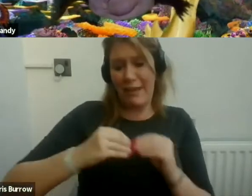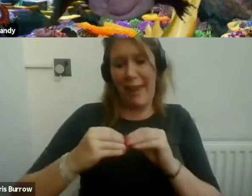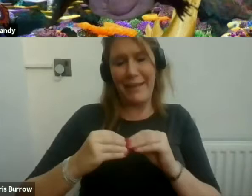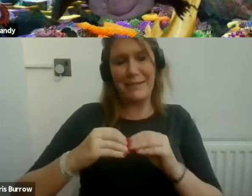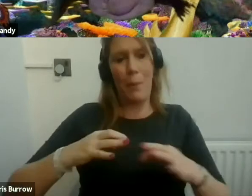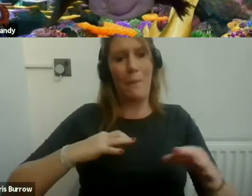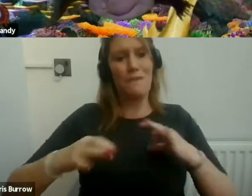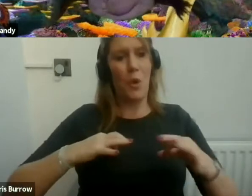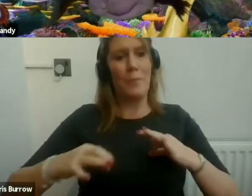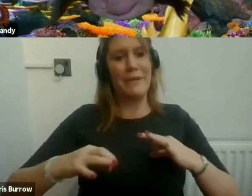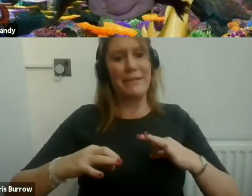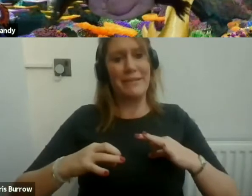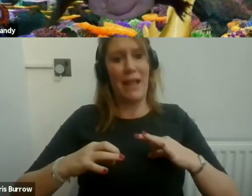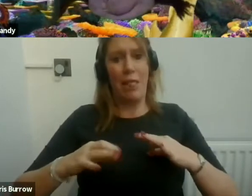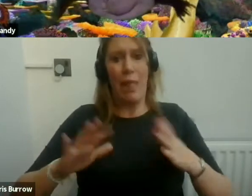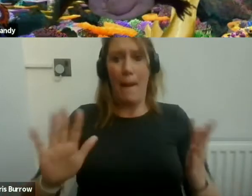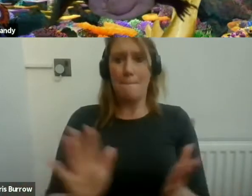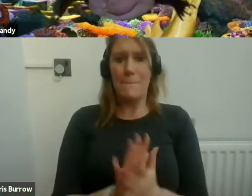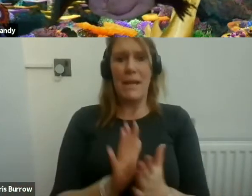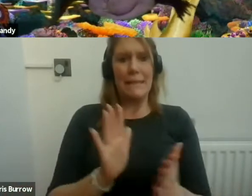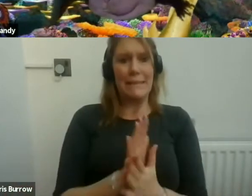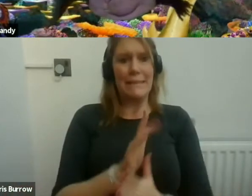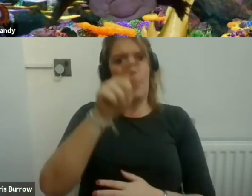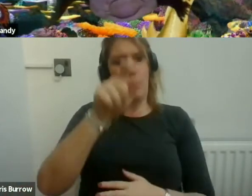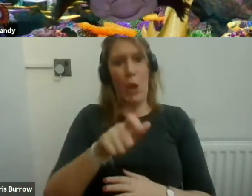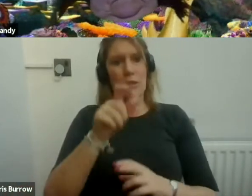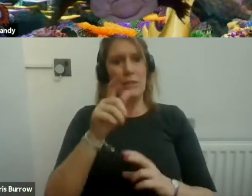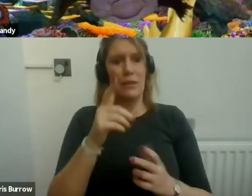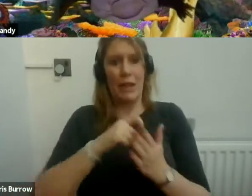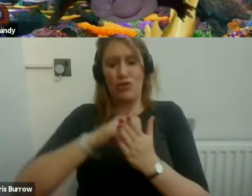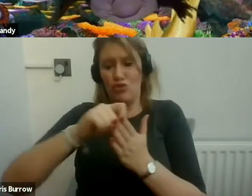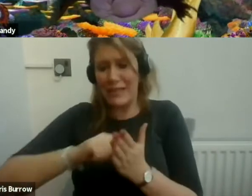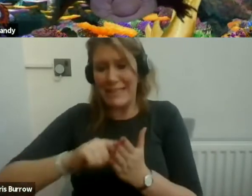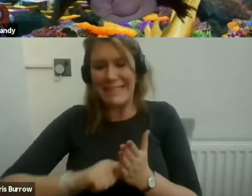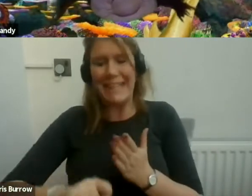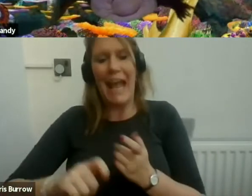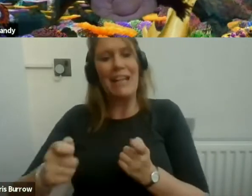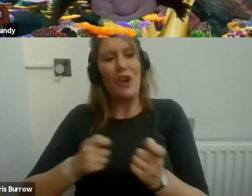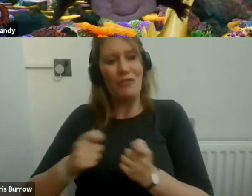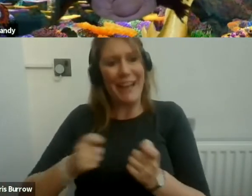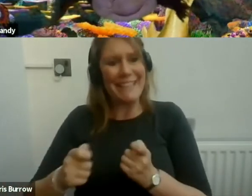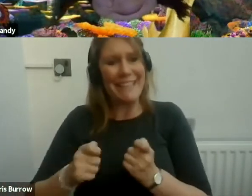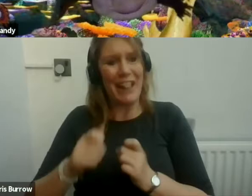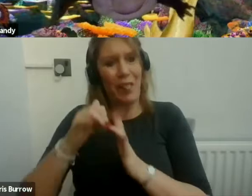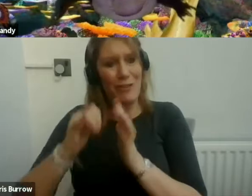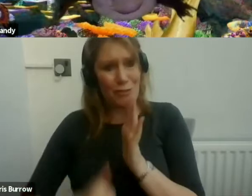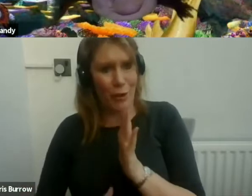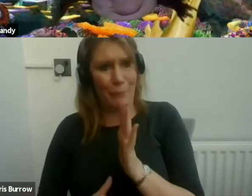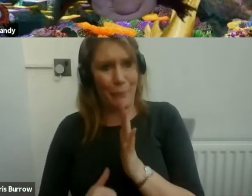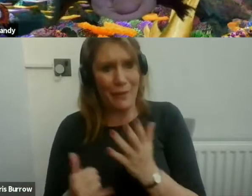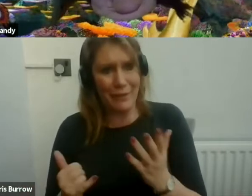which pleases the person who has written and directed the piece but, also, pleases